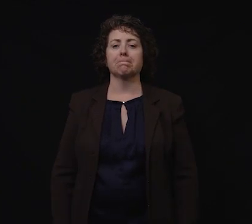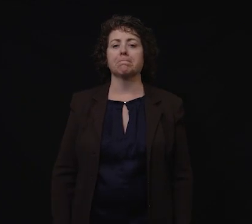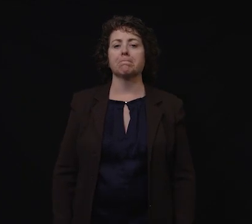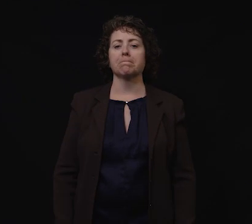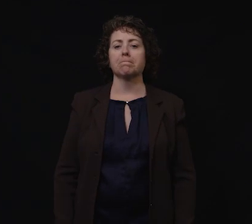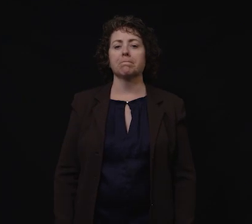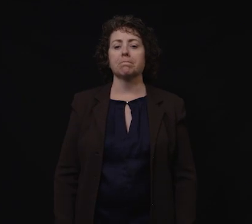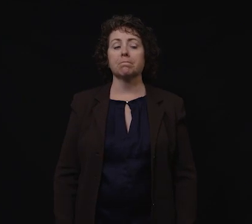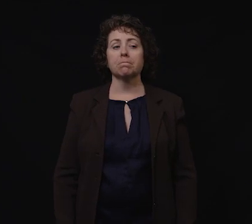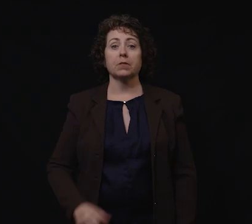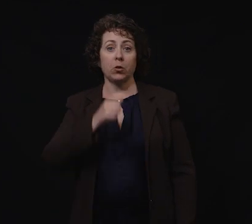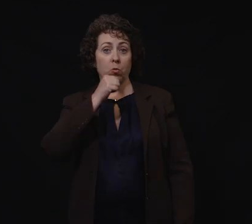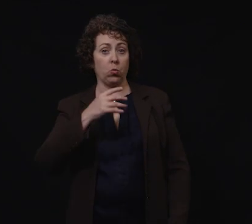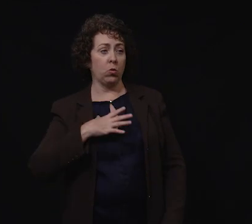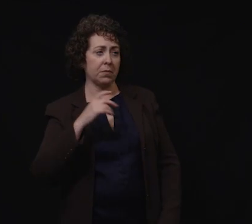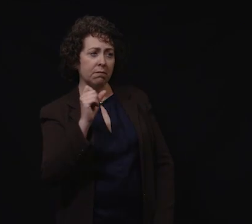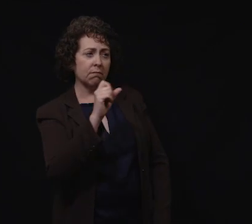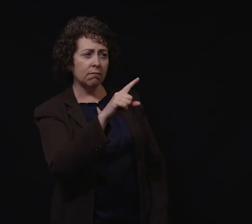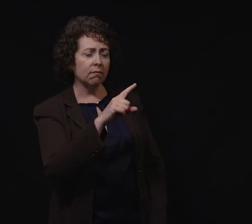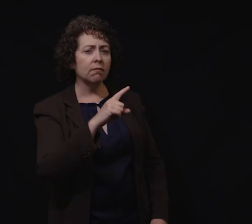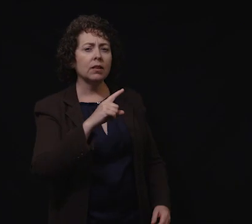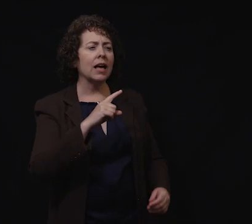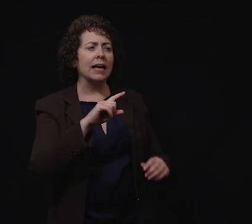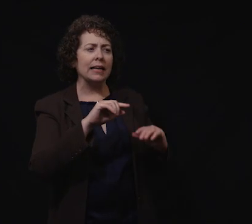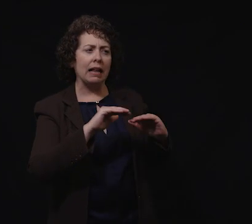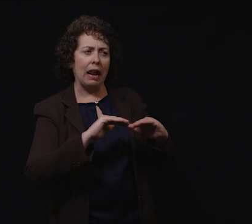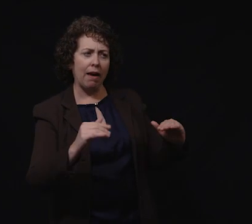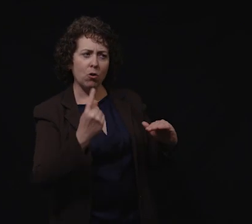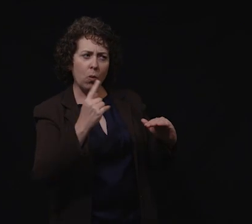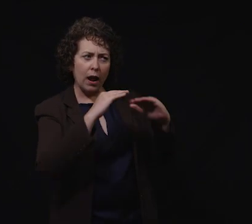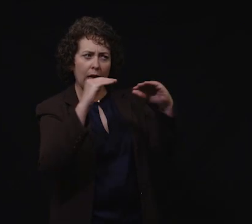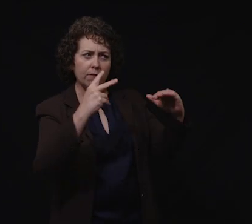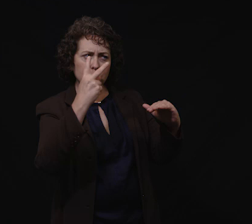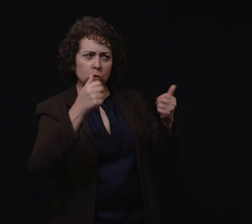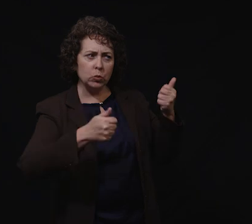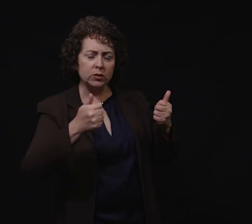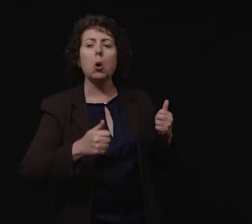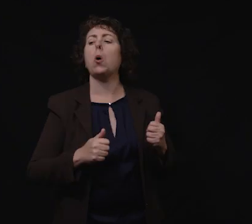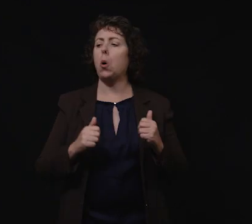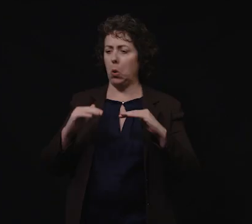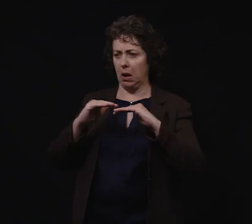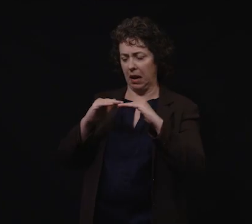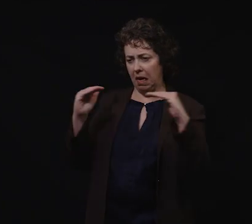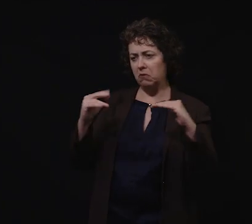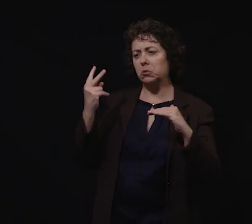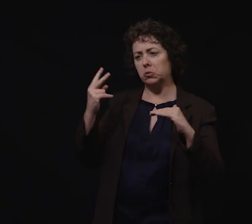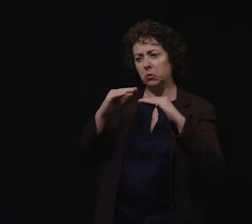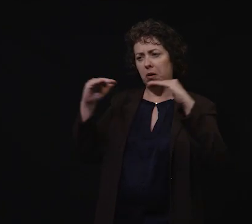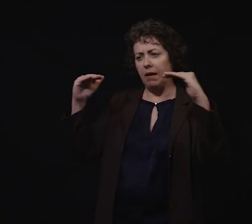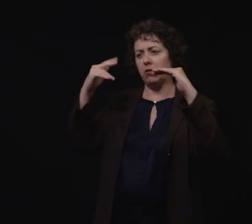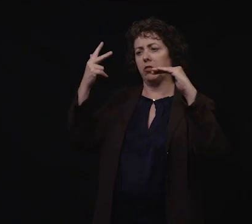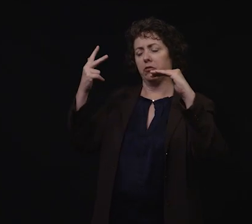Is that with the tier one or tier two That would be like tier one and tier three